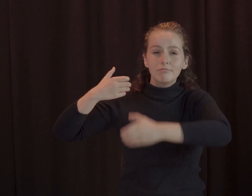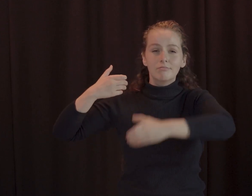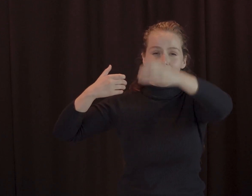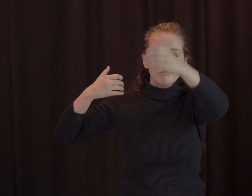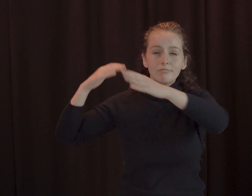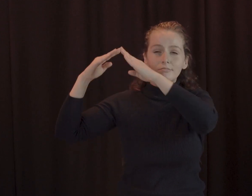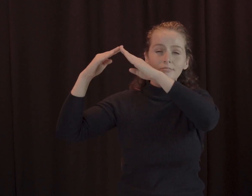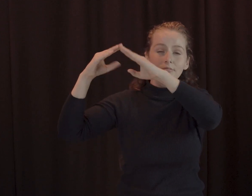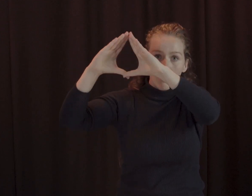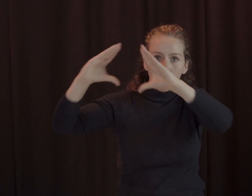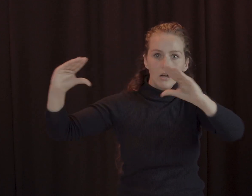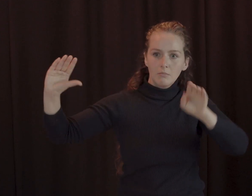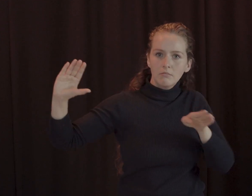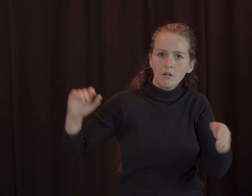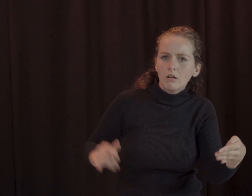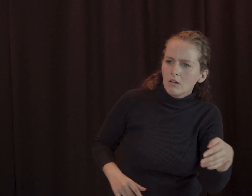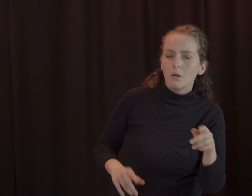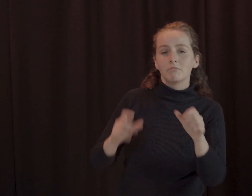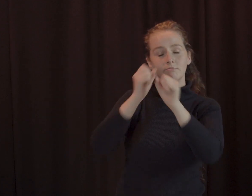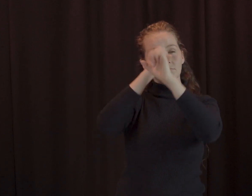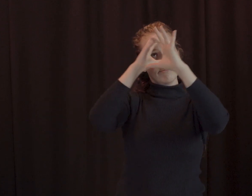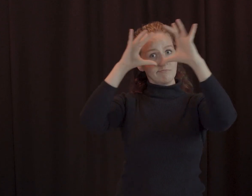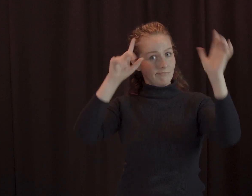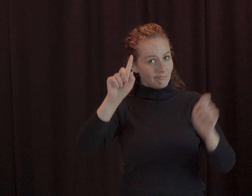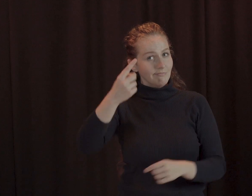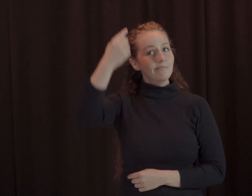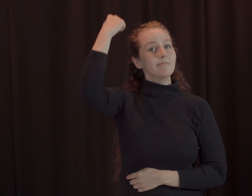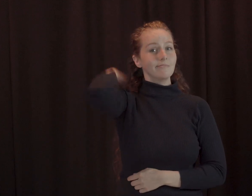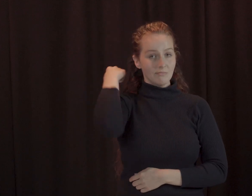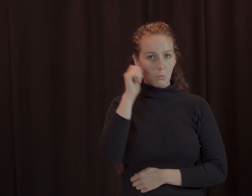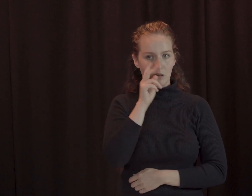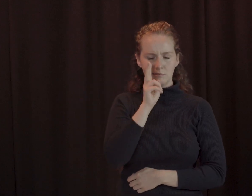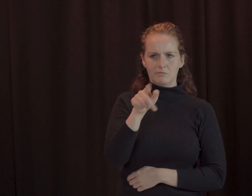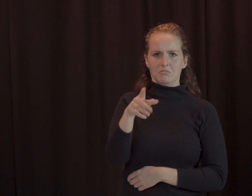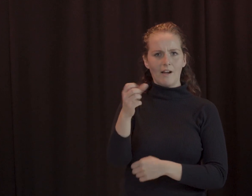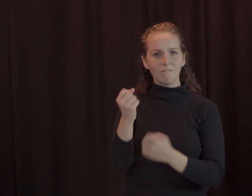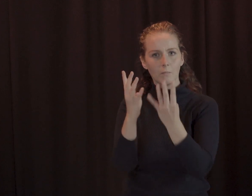You walk along the north side past all the columns to turn round to the east side.